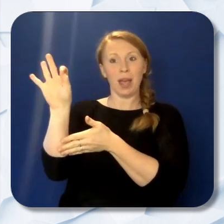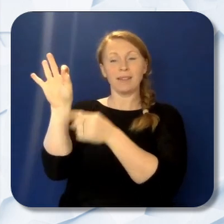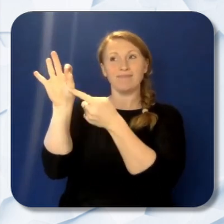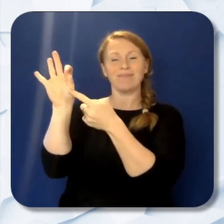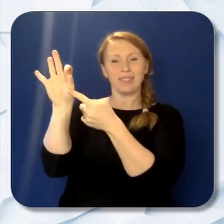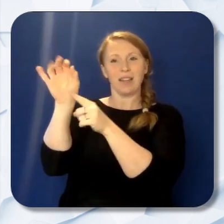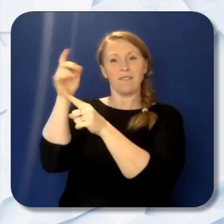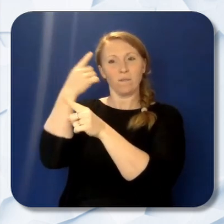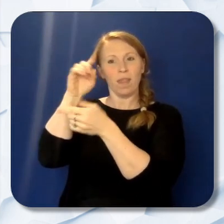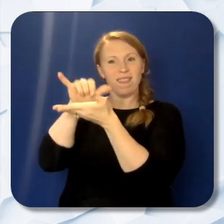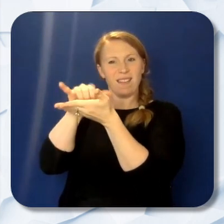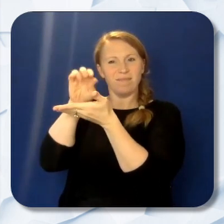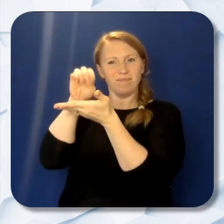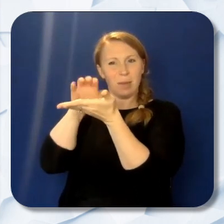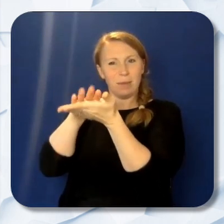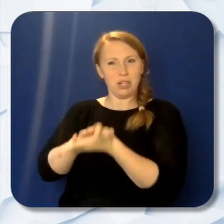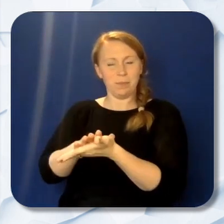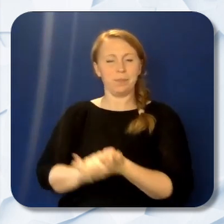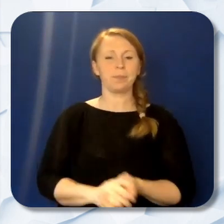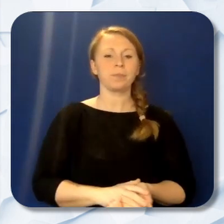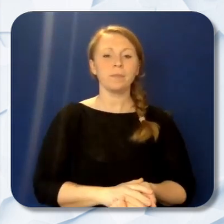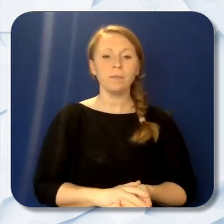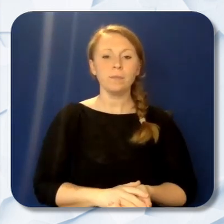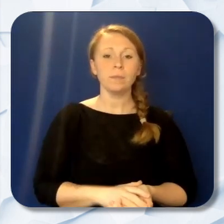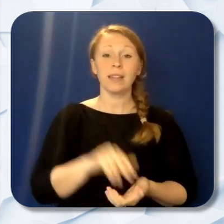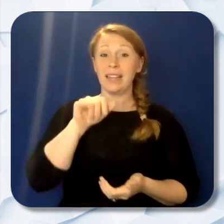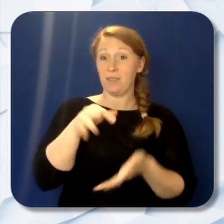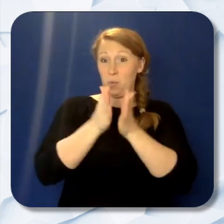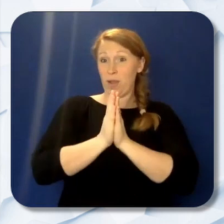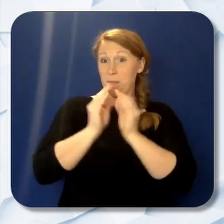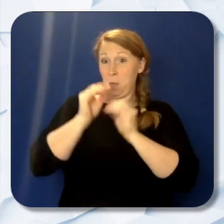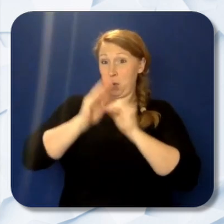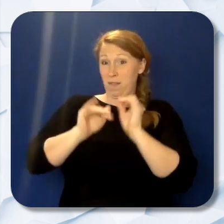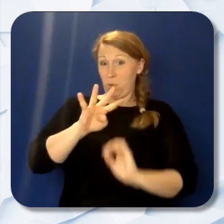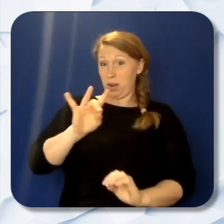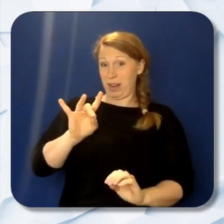and then, if your um request is for over forty-eight units. We like to see a distribution